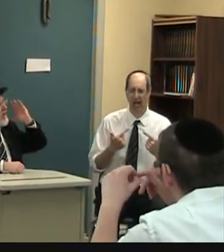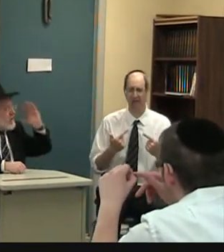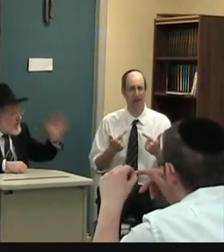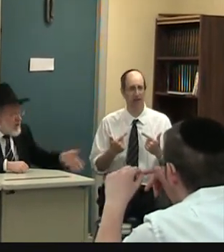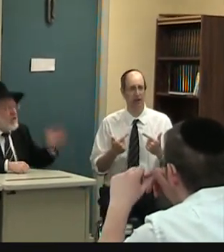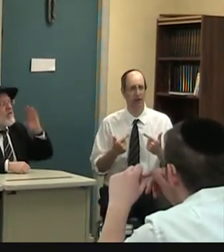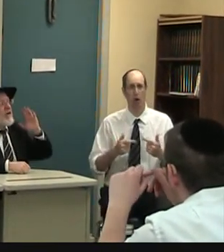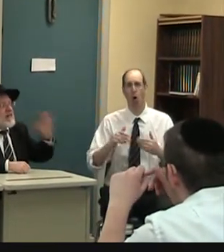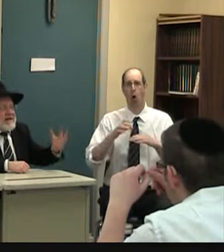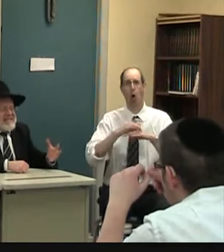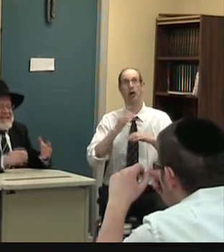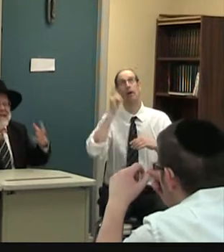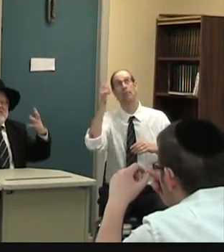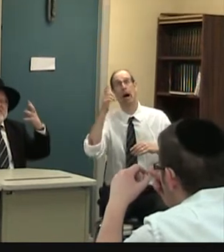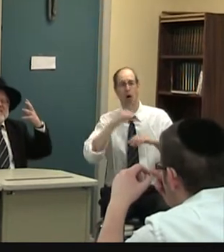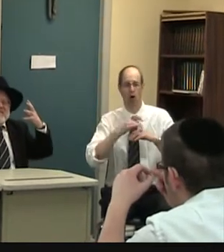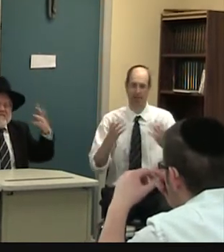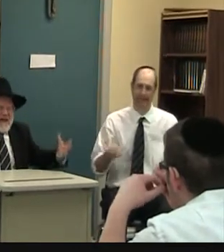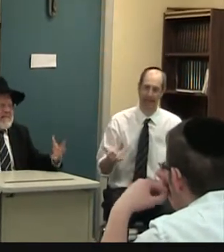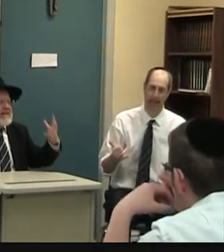my pond you of elements air and you have decent families